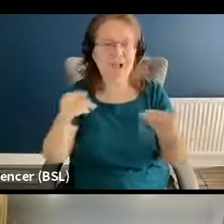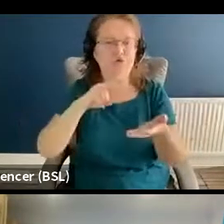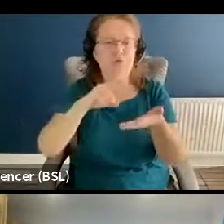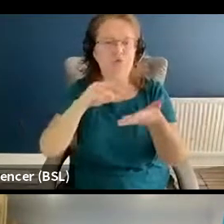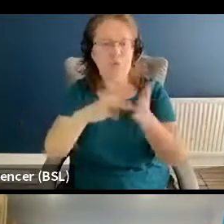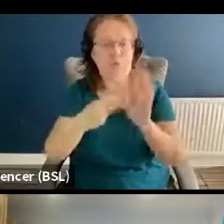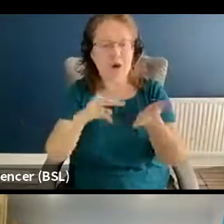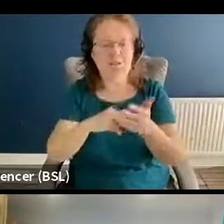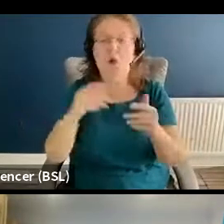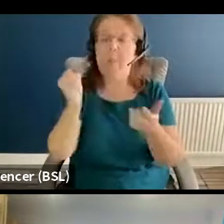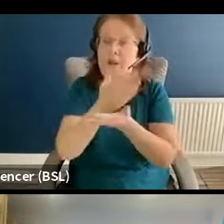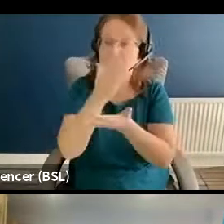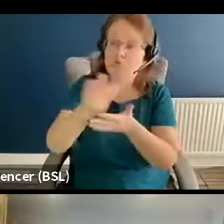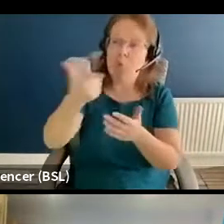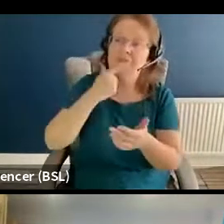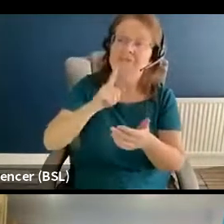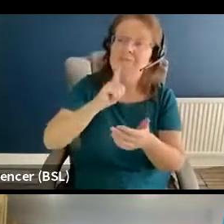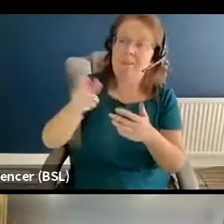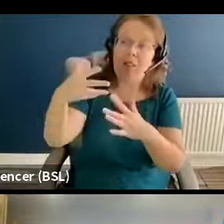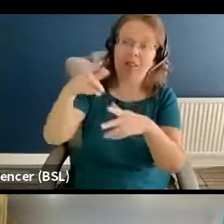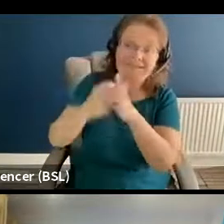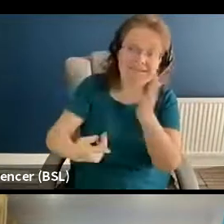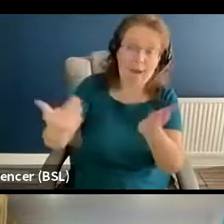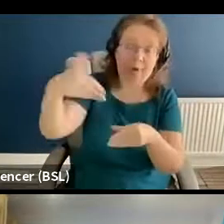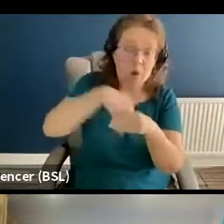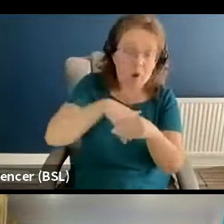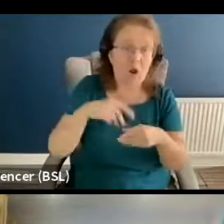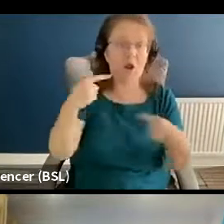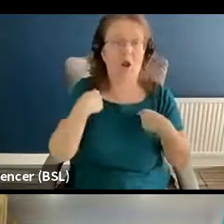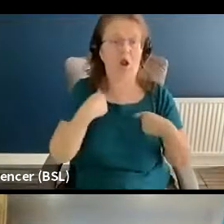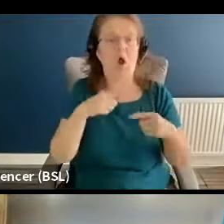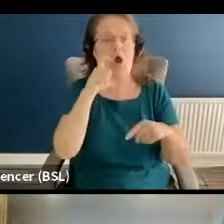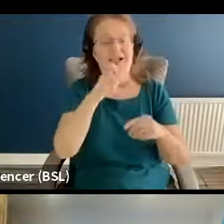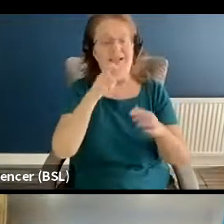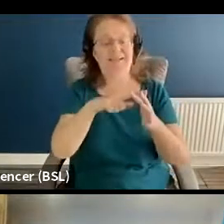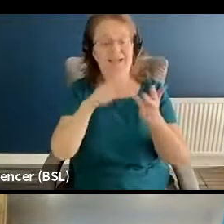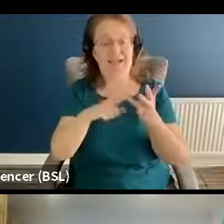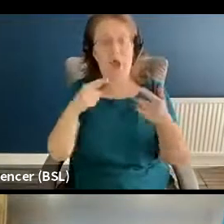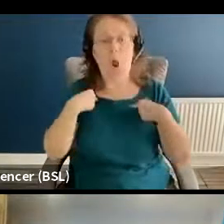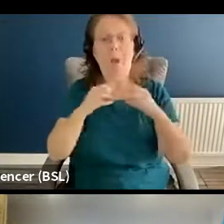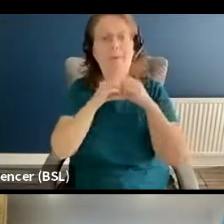included and I'm also very proud to be the co-founder and chairwoman of Billion-Strong,